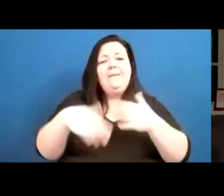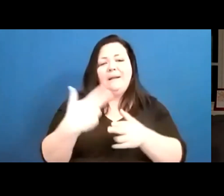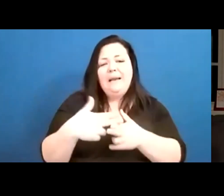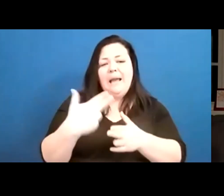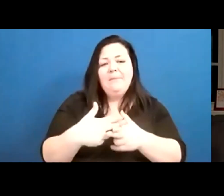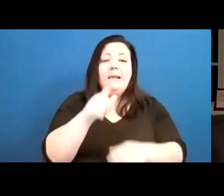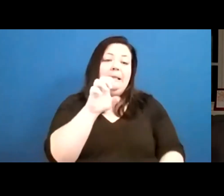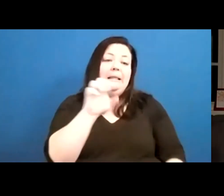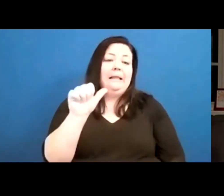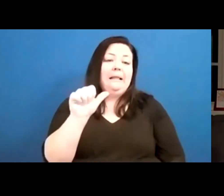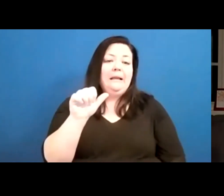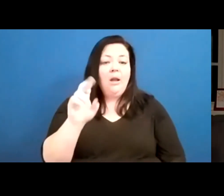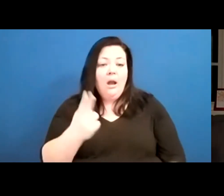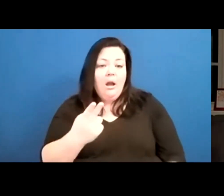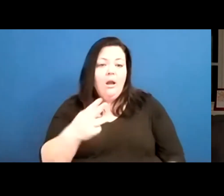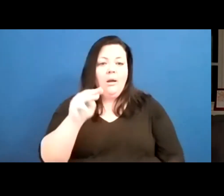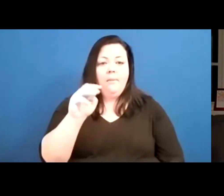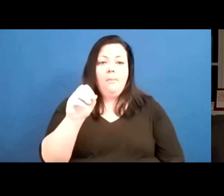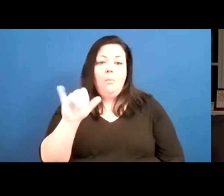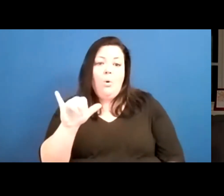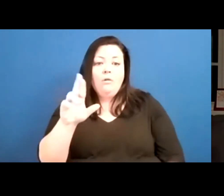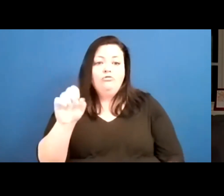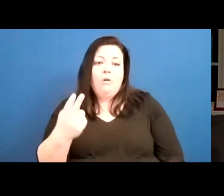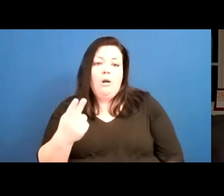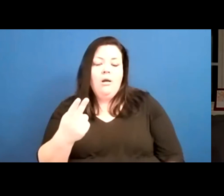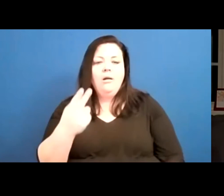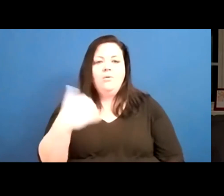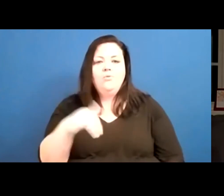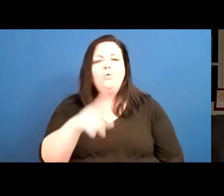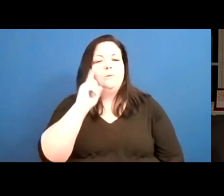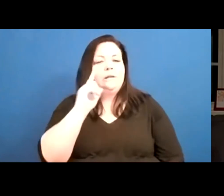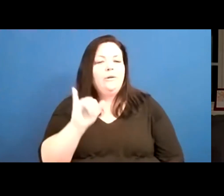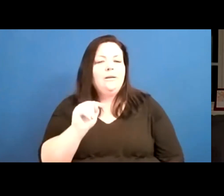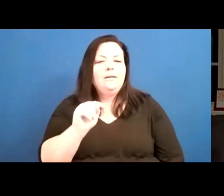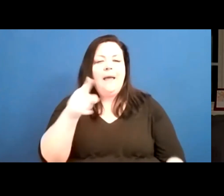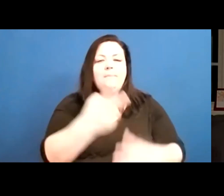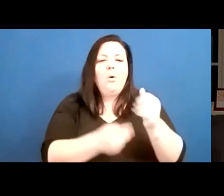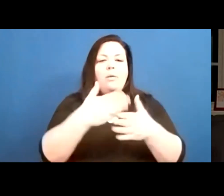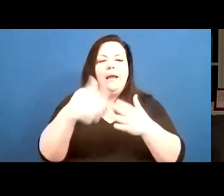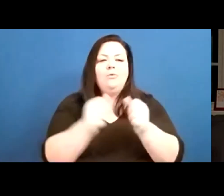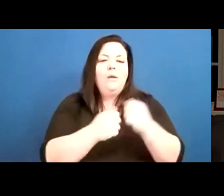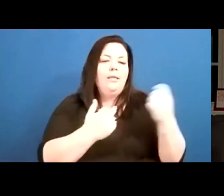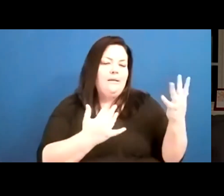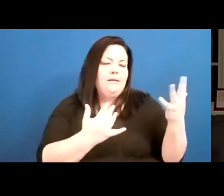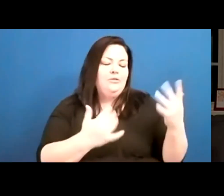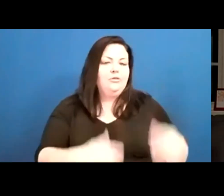lee uh, moy ruh. a heave of assonance. they both end in hesitation.// Thank you.